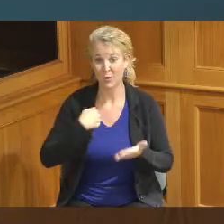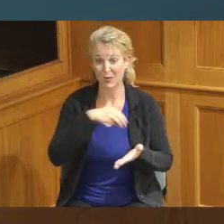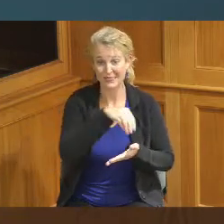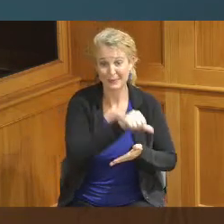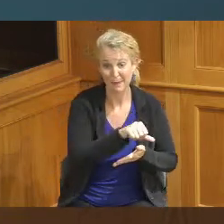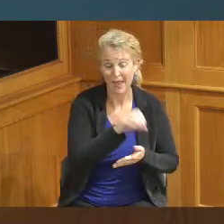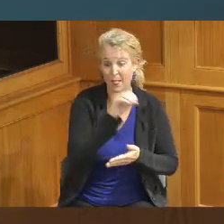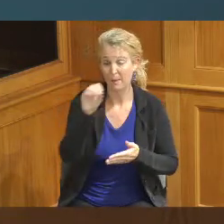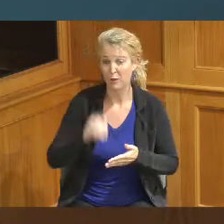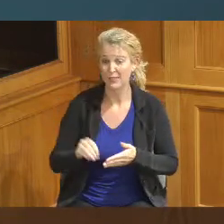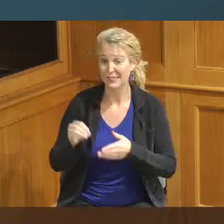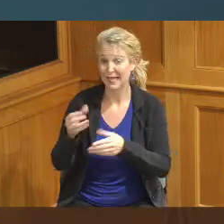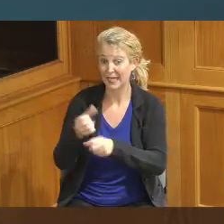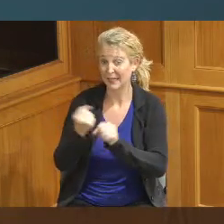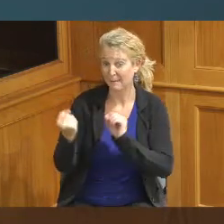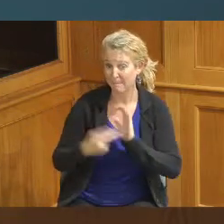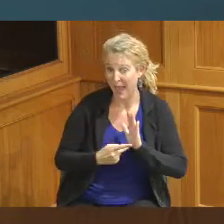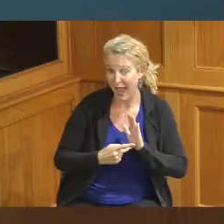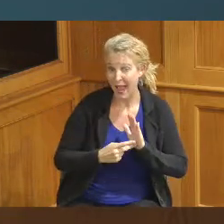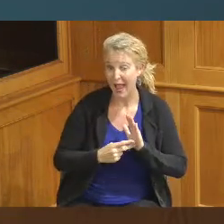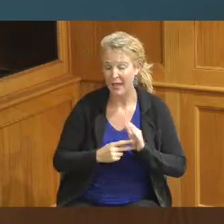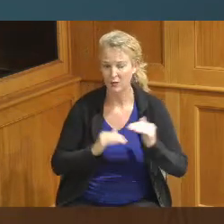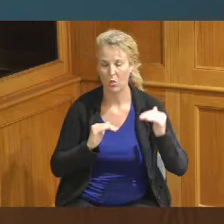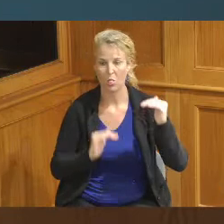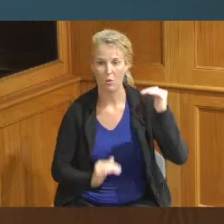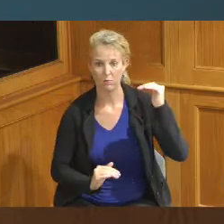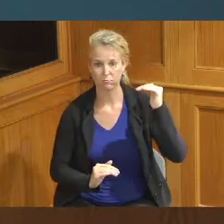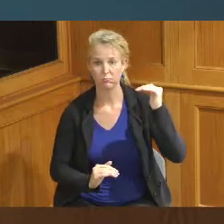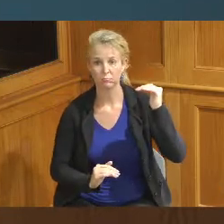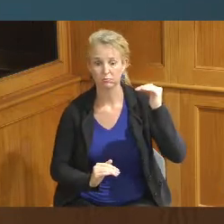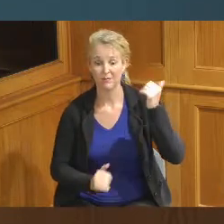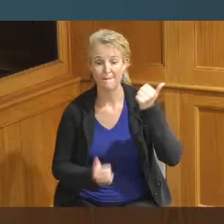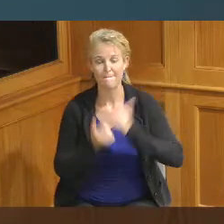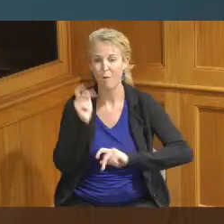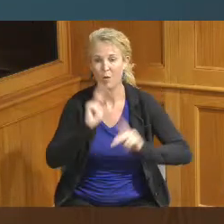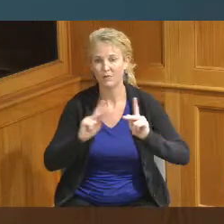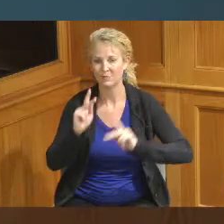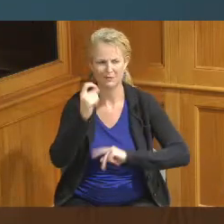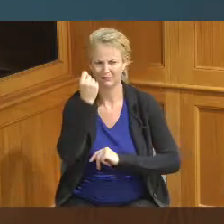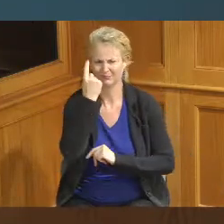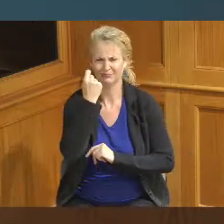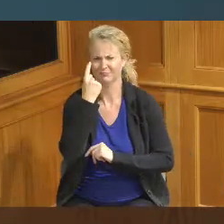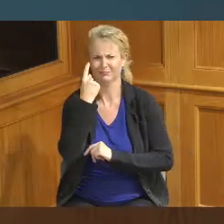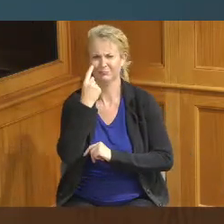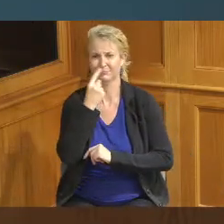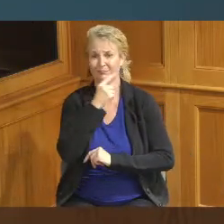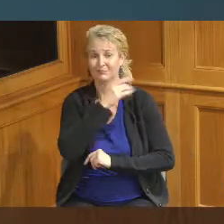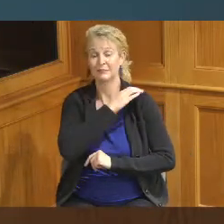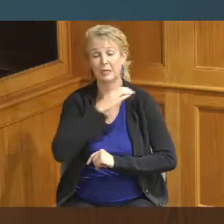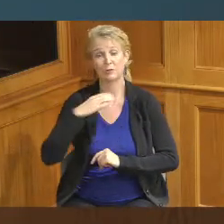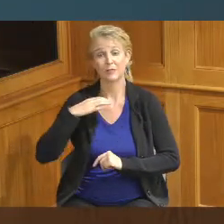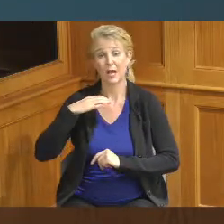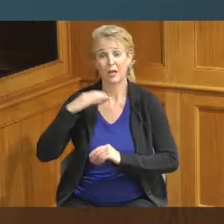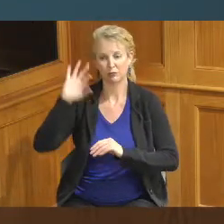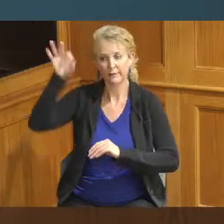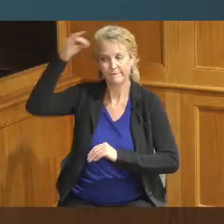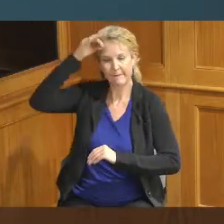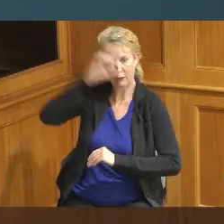get back is very very low and most people don't understand and Congress is different if you say